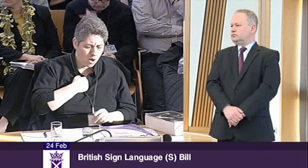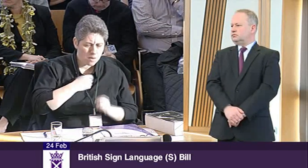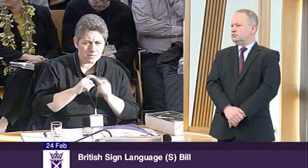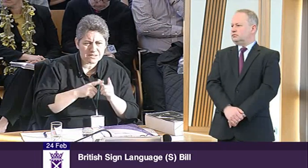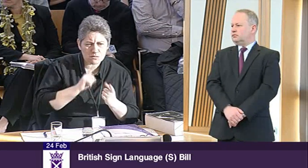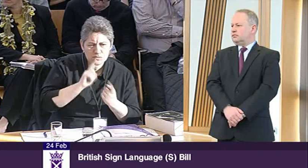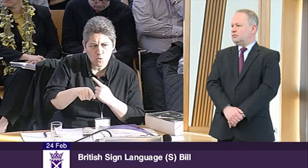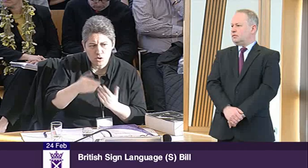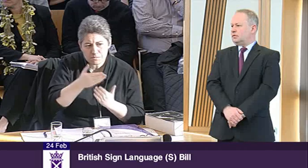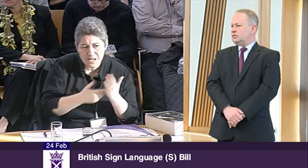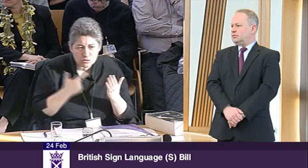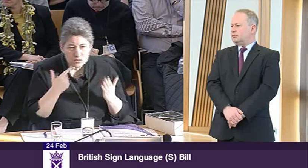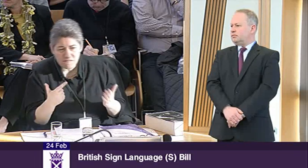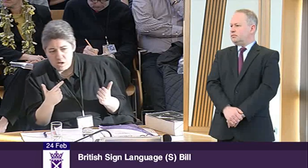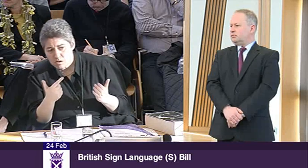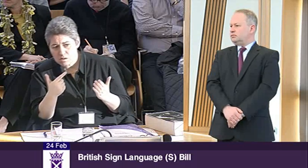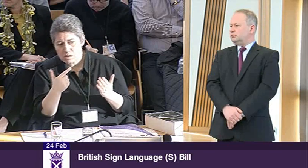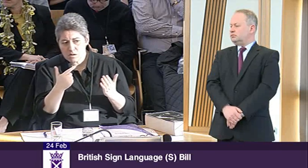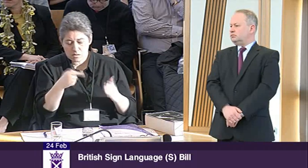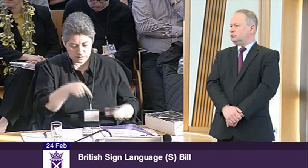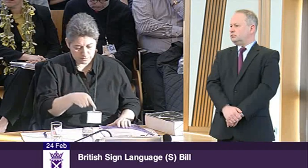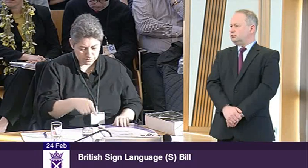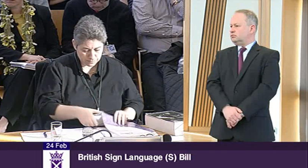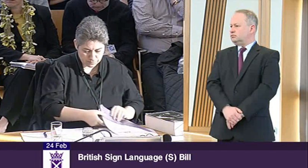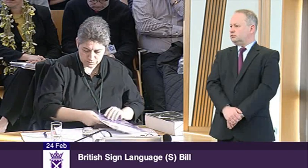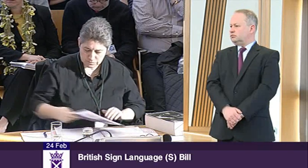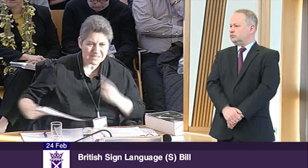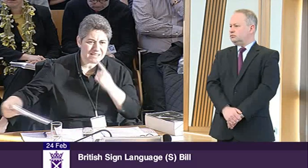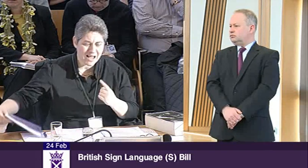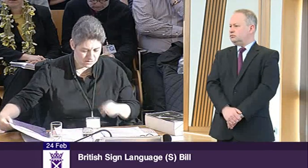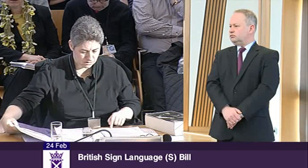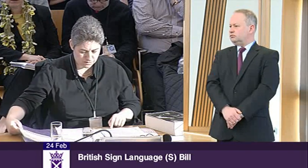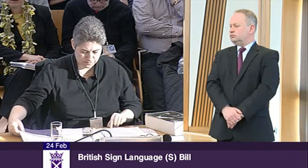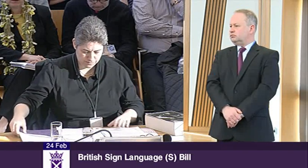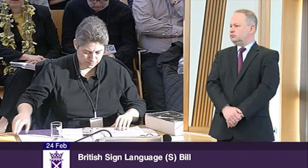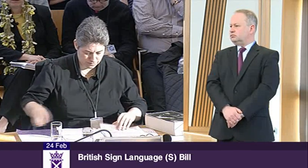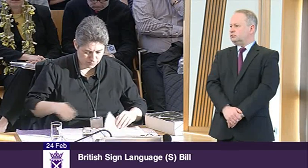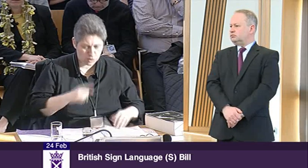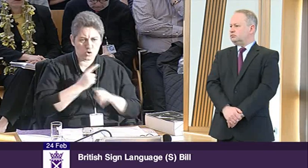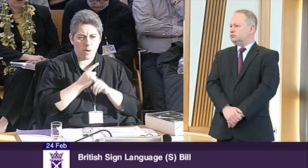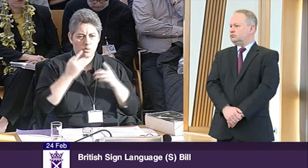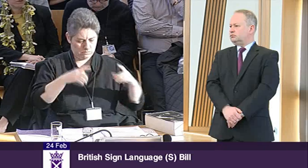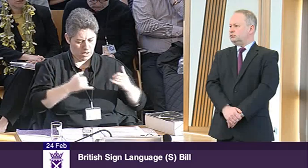In the last paragraph on page 7 of “Legal Status for BSL and ISL”, we talk about the